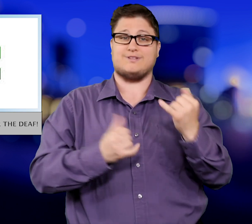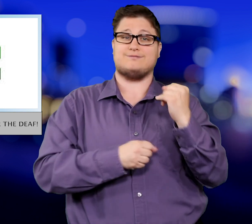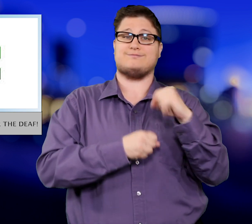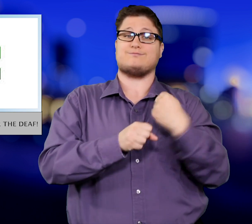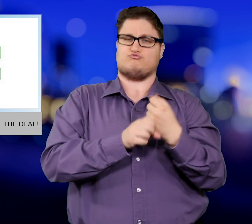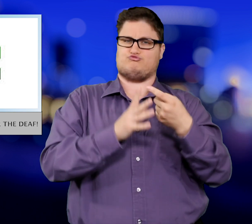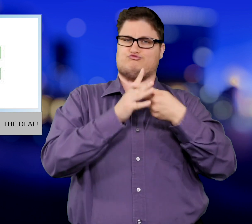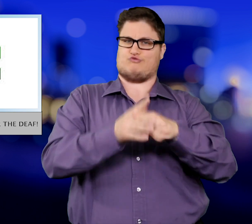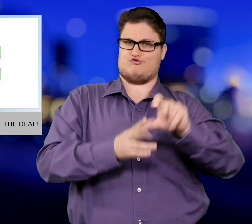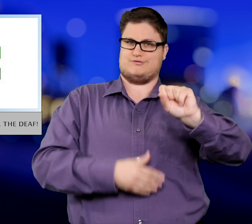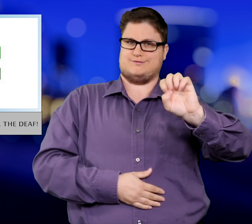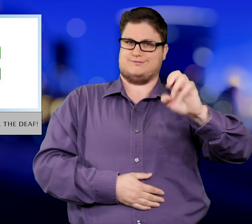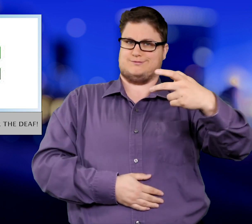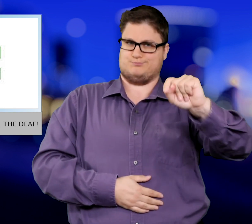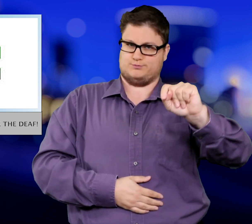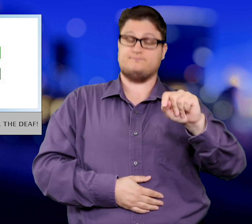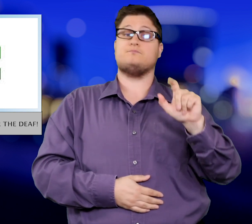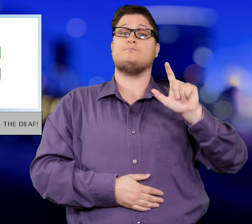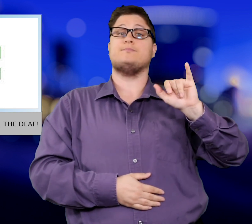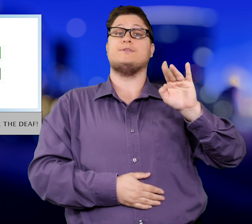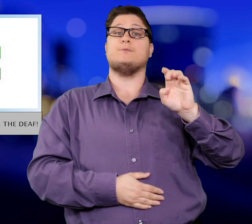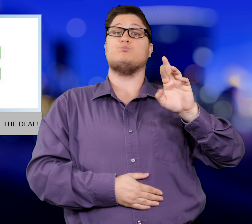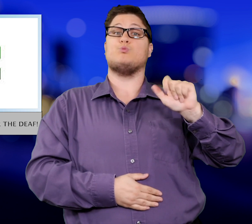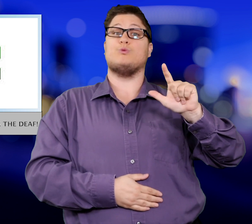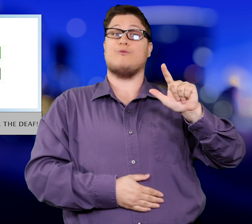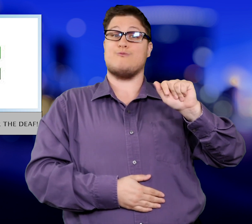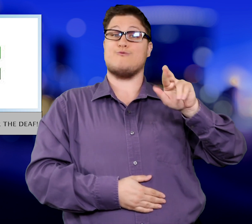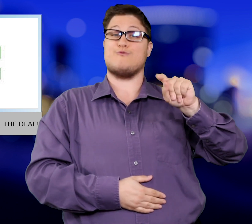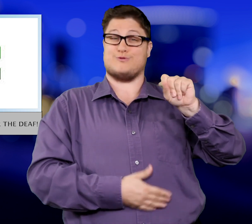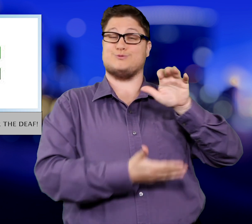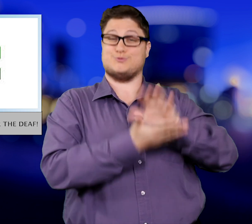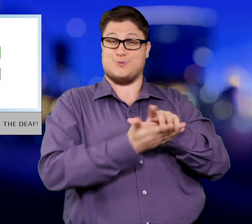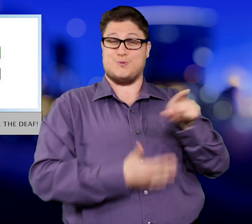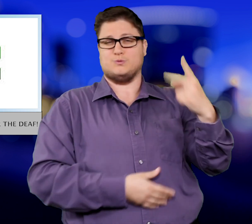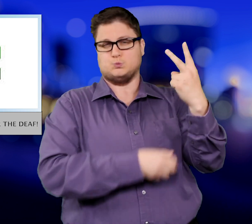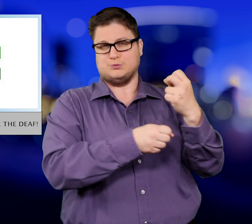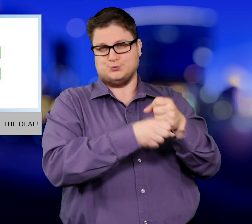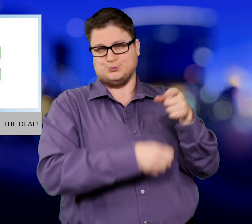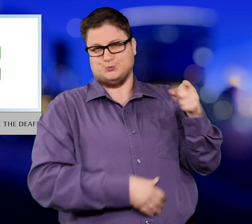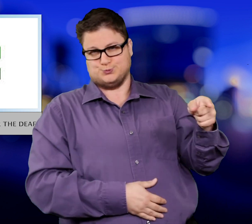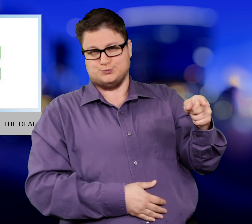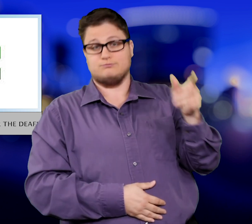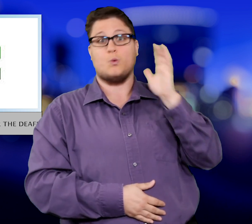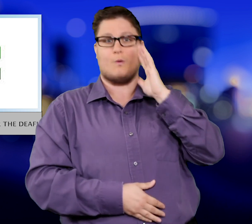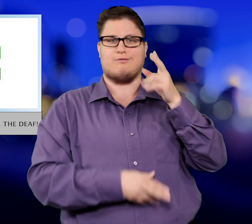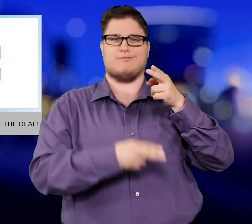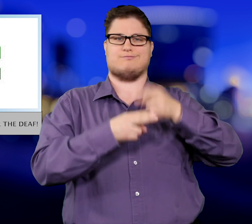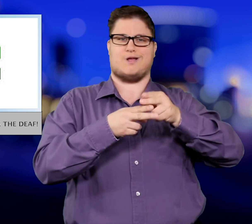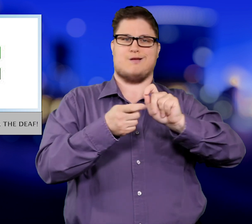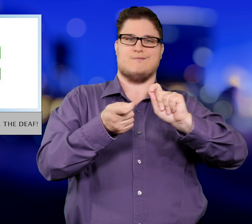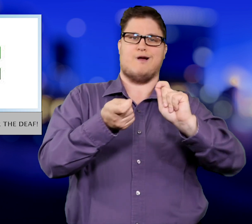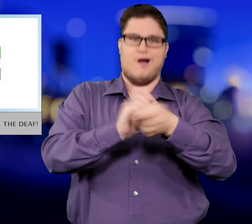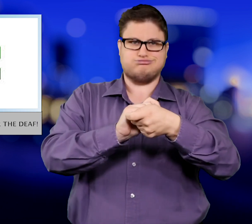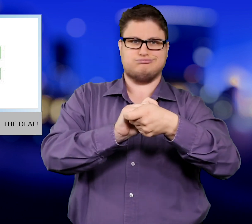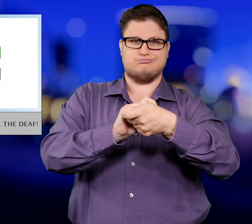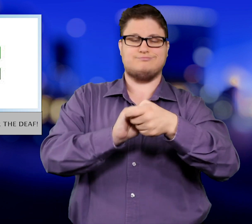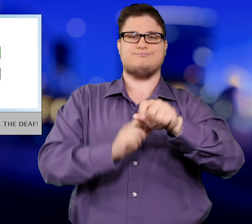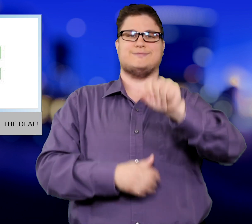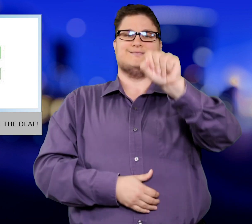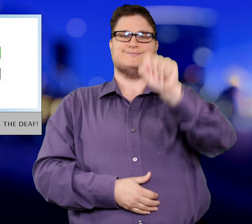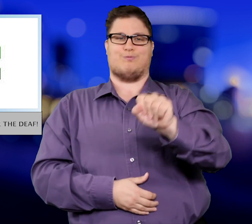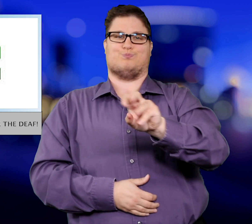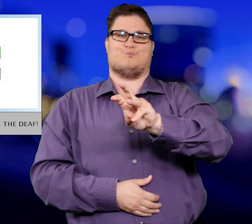Starting in September of this year, the two-year liberal arts school will go by the name South